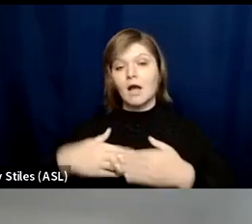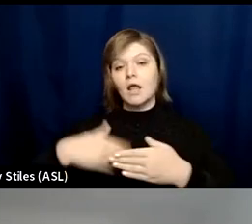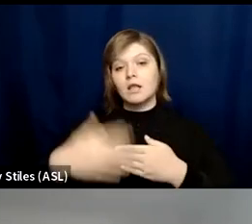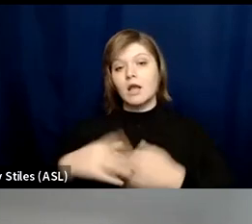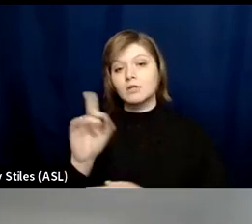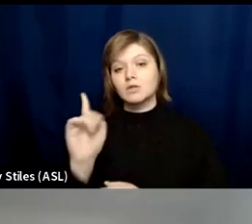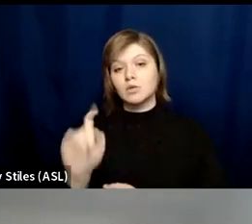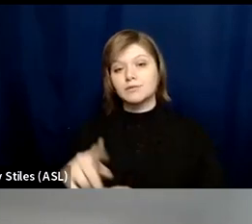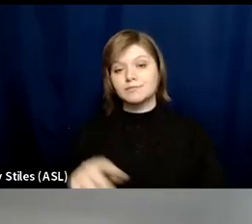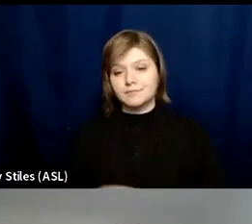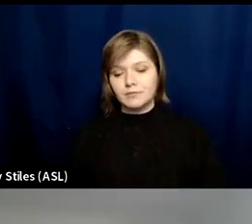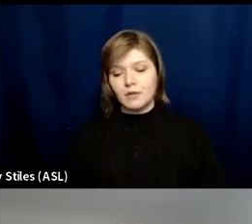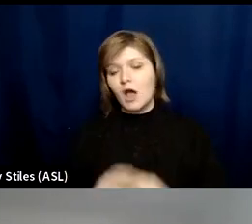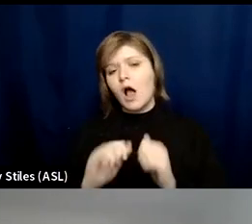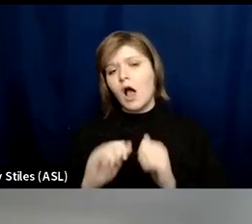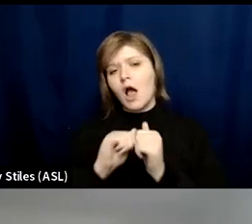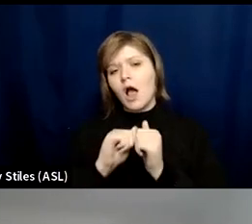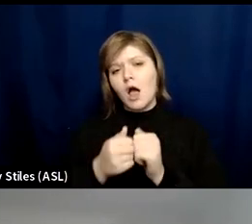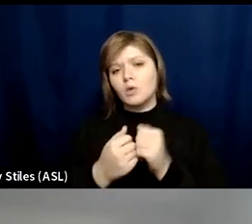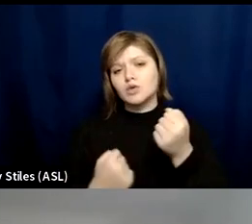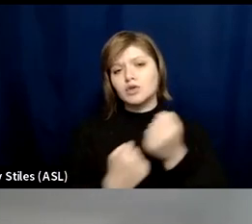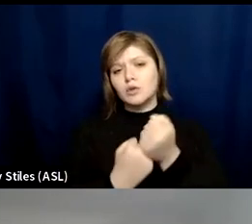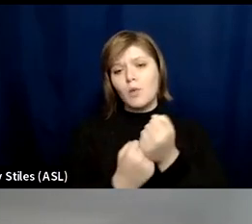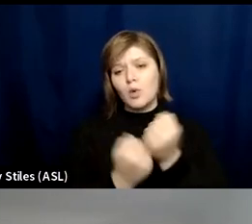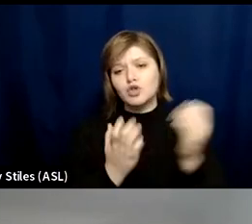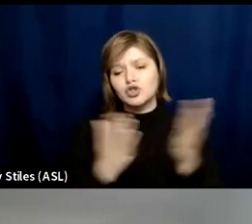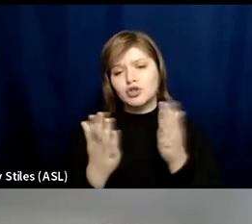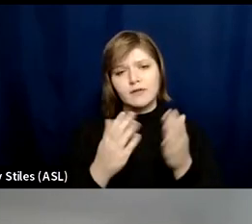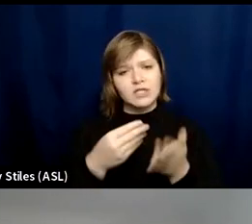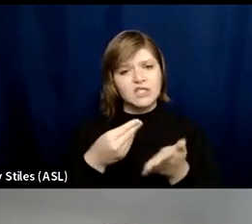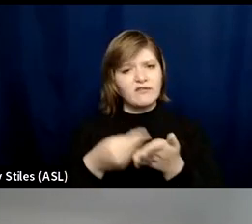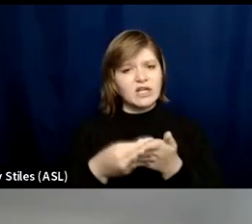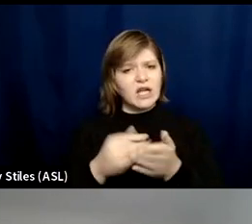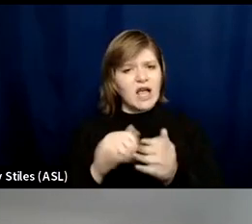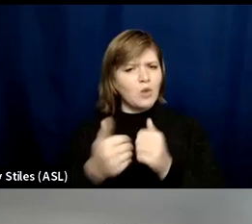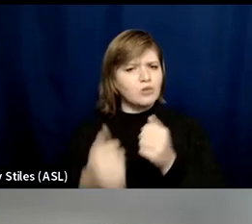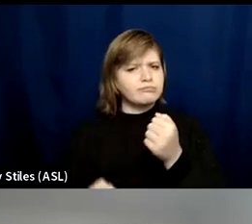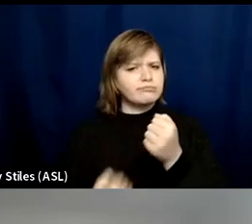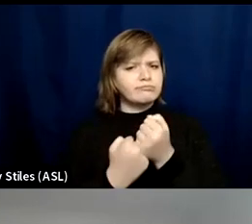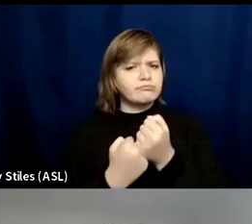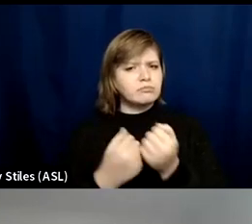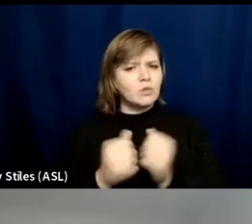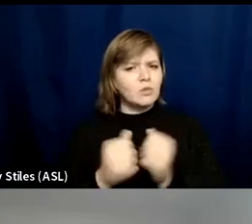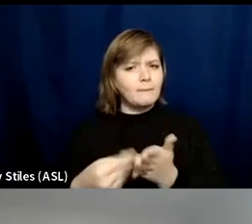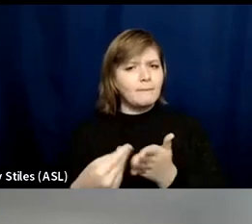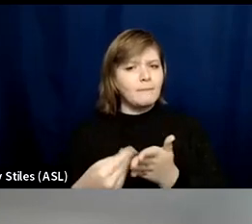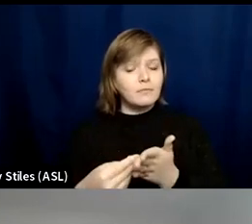without population. That something kind of bigger picture, those relationships help